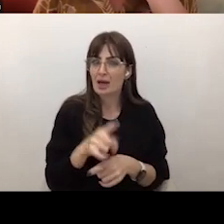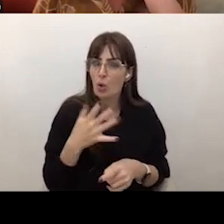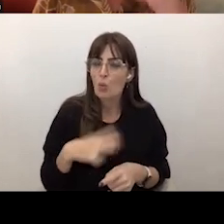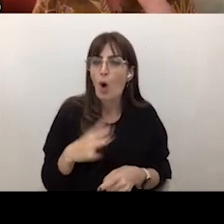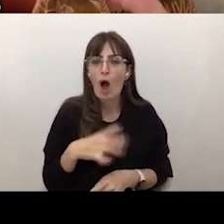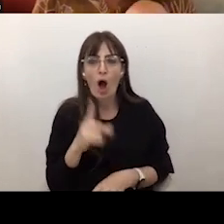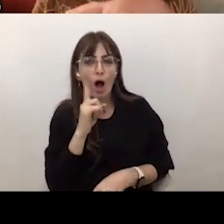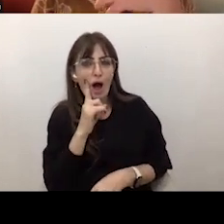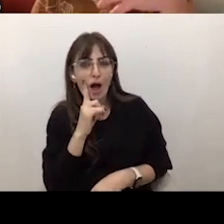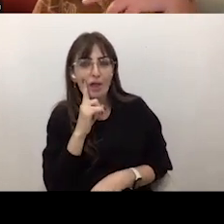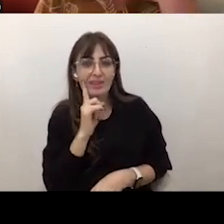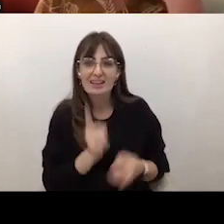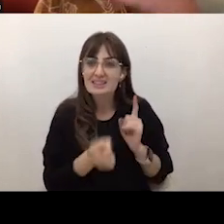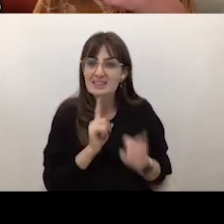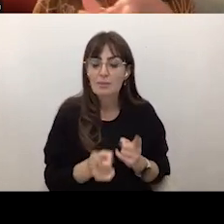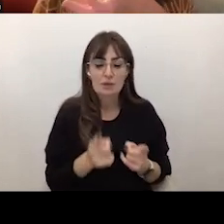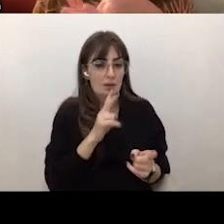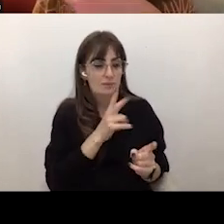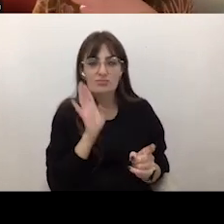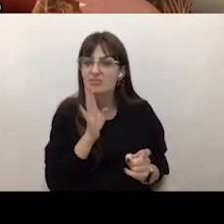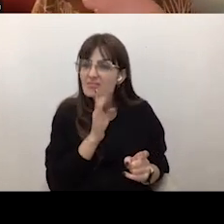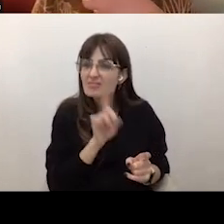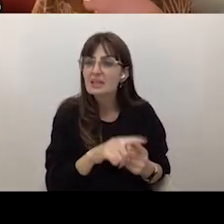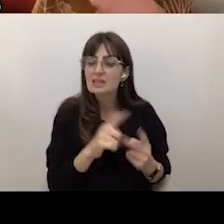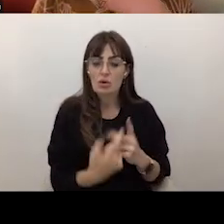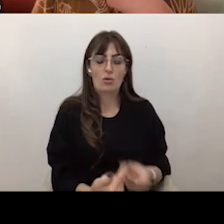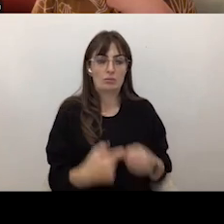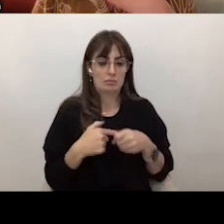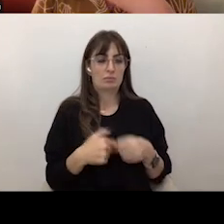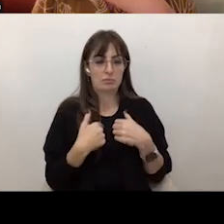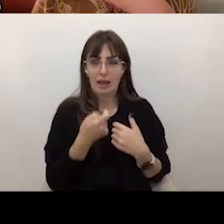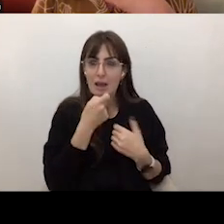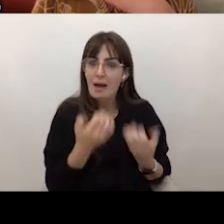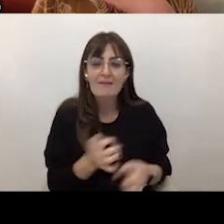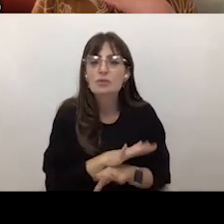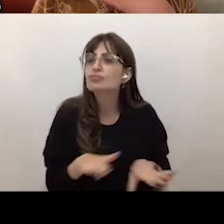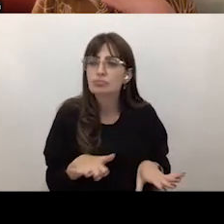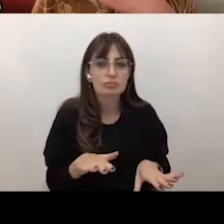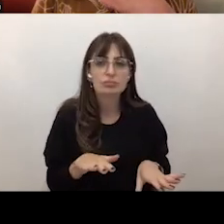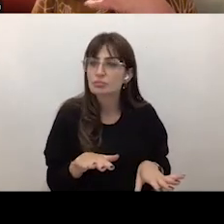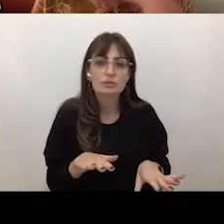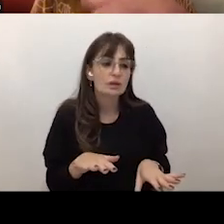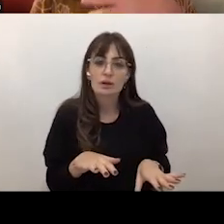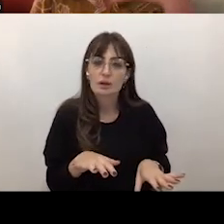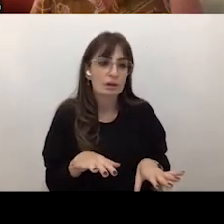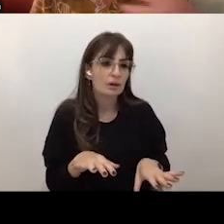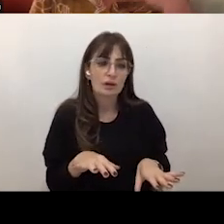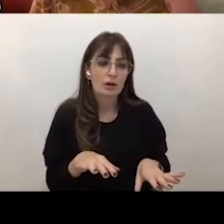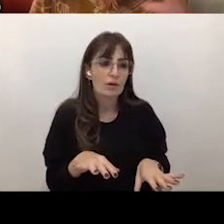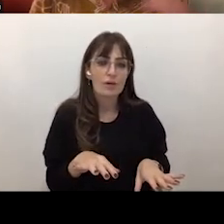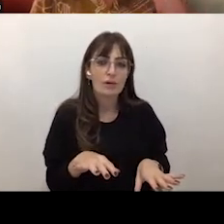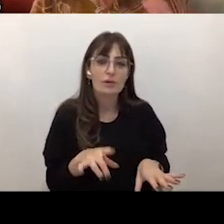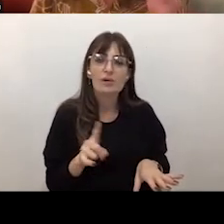is often overlooked and people feel that it might be intrusive. It is such a helpful thing to think